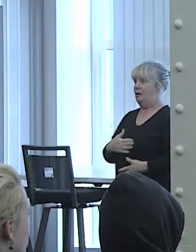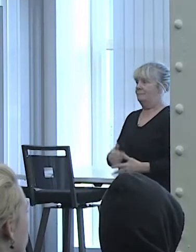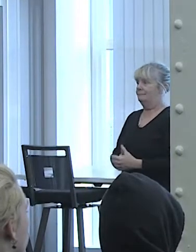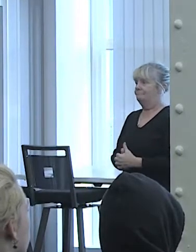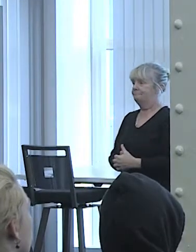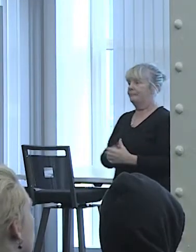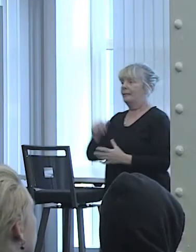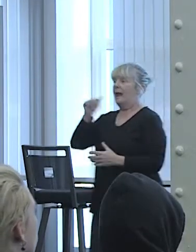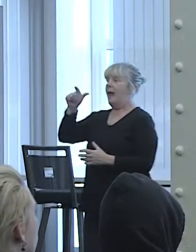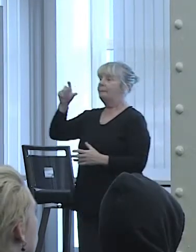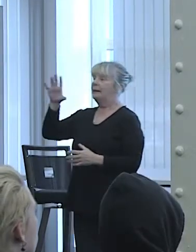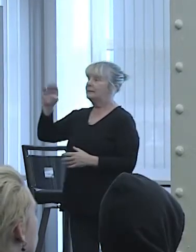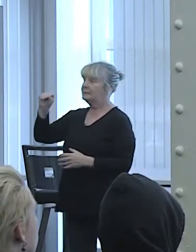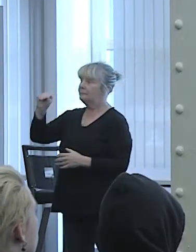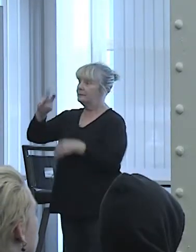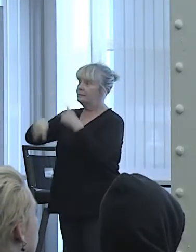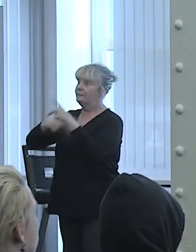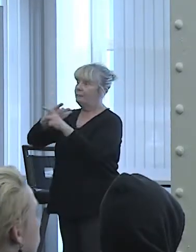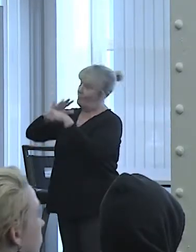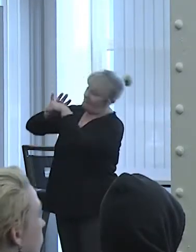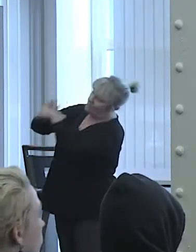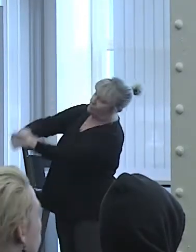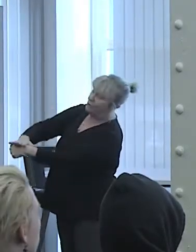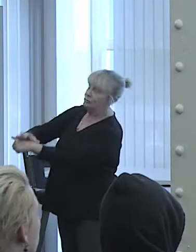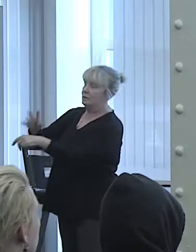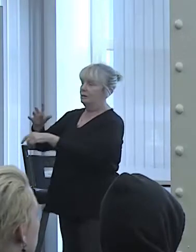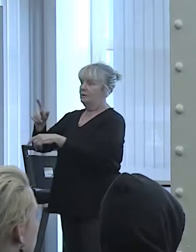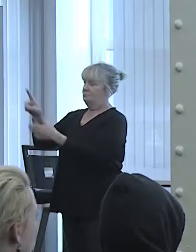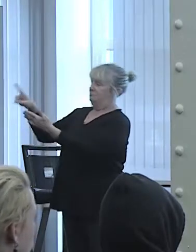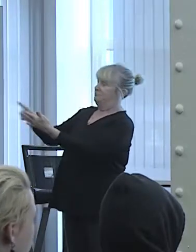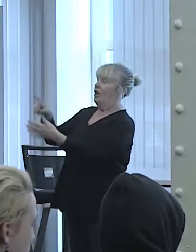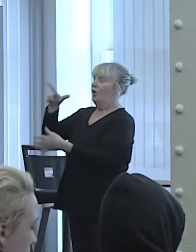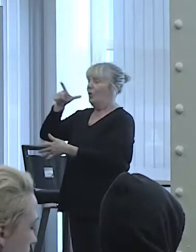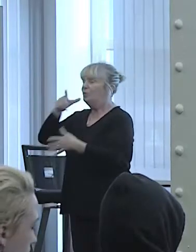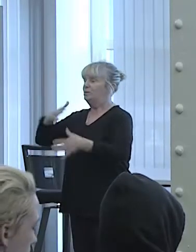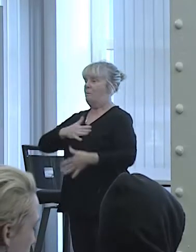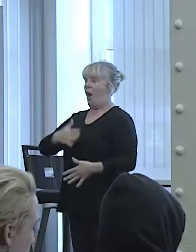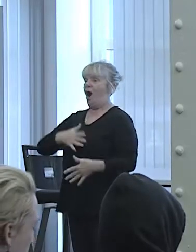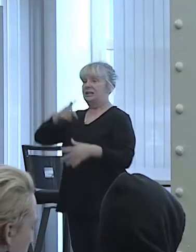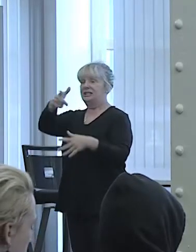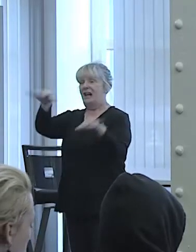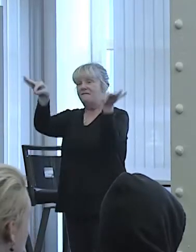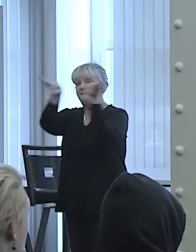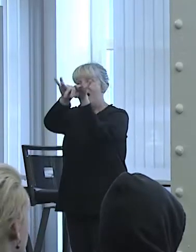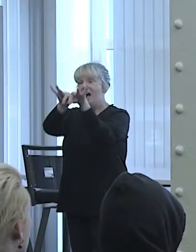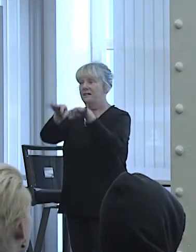Able-ism is the form of oppression that cuts at whose bodies are considered valuable and worthy and desirable,